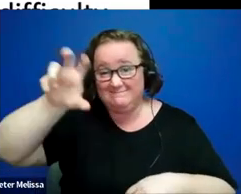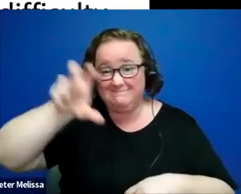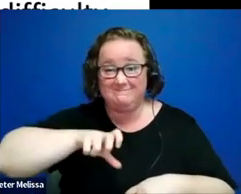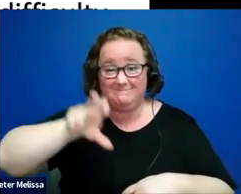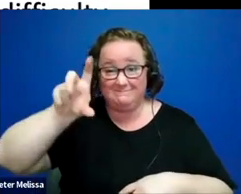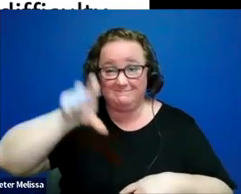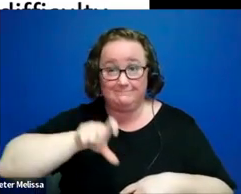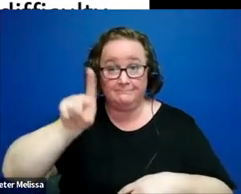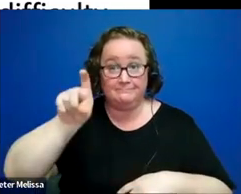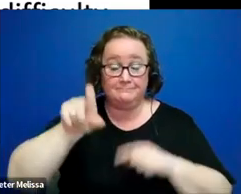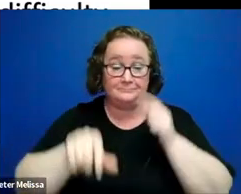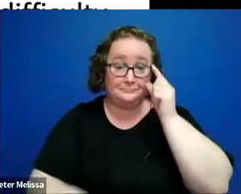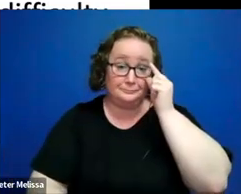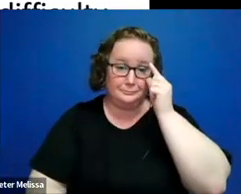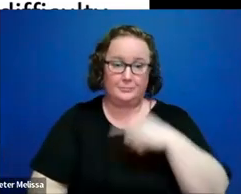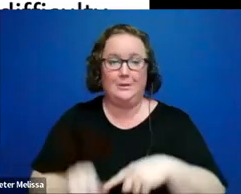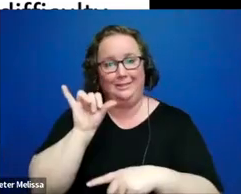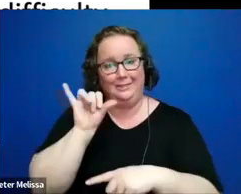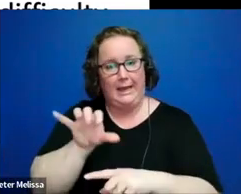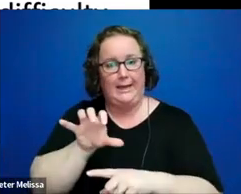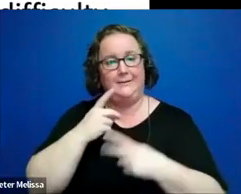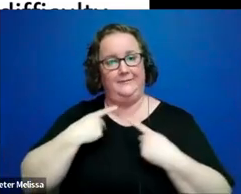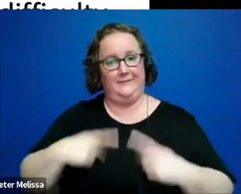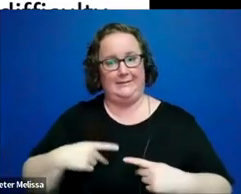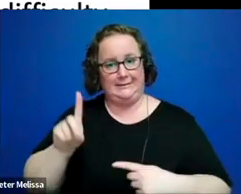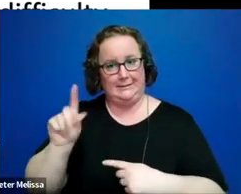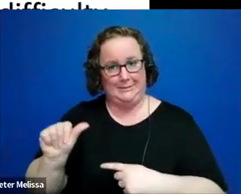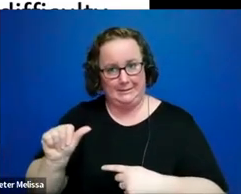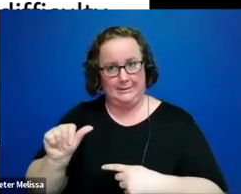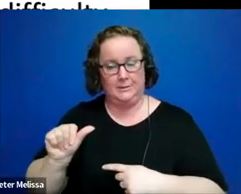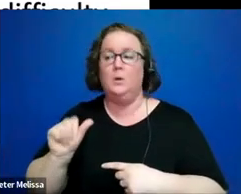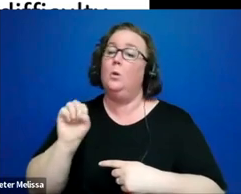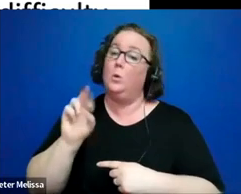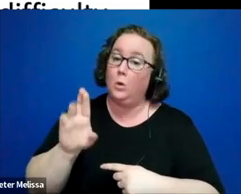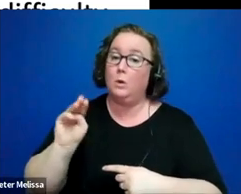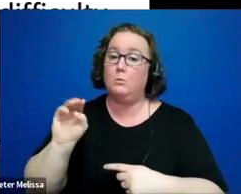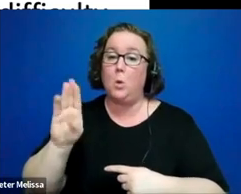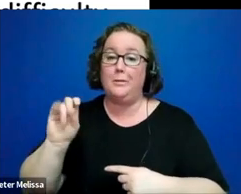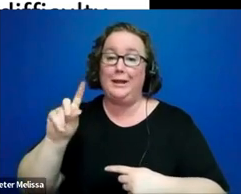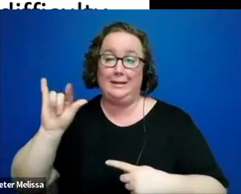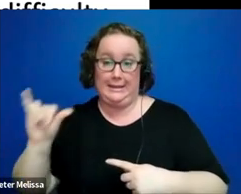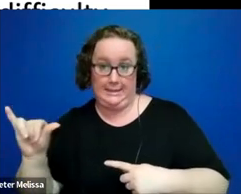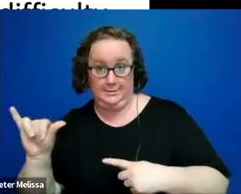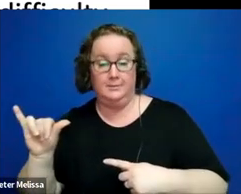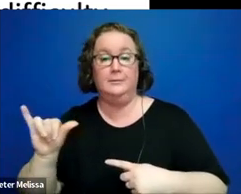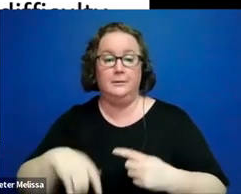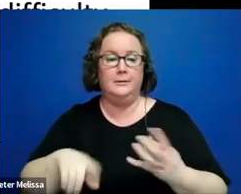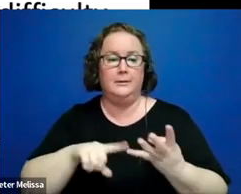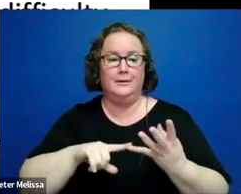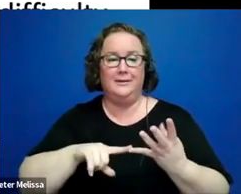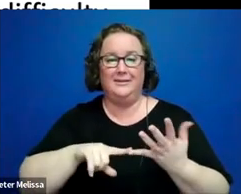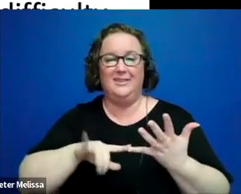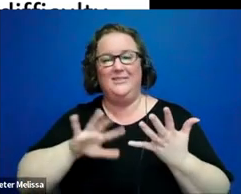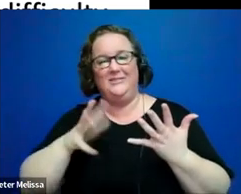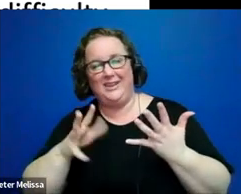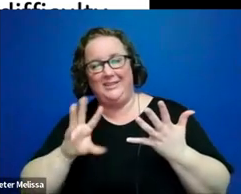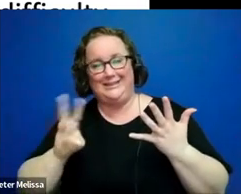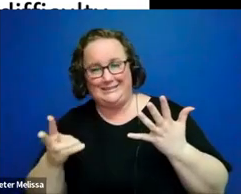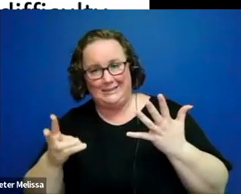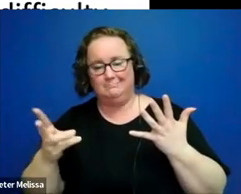captures physical disability or mobility disability. And then the last two, which are familiar to you, do